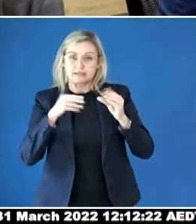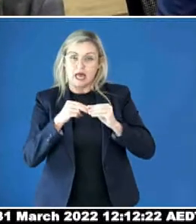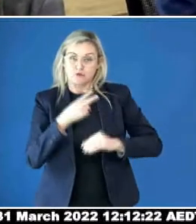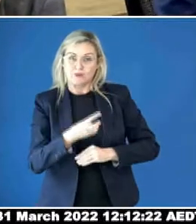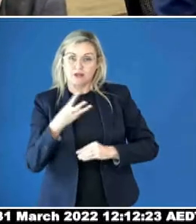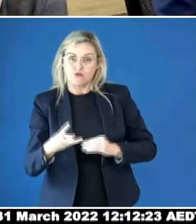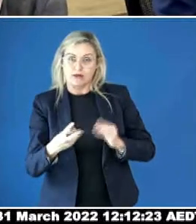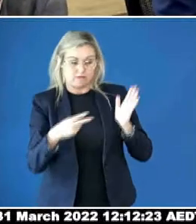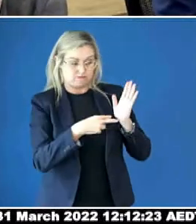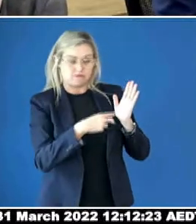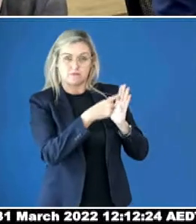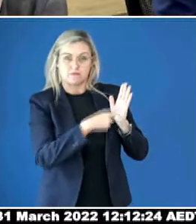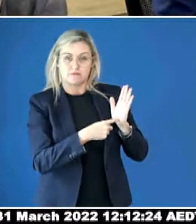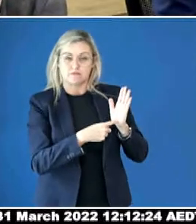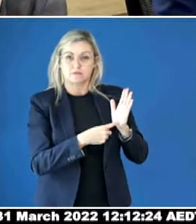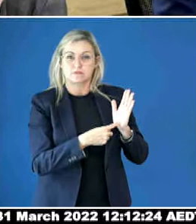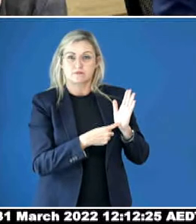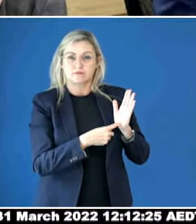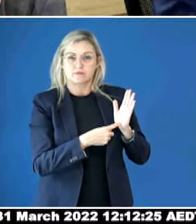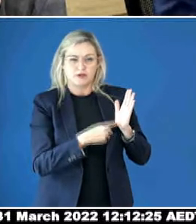there that it is a progress note --